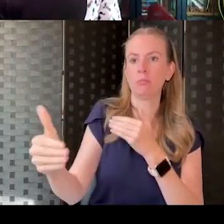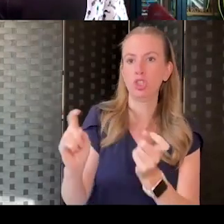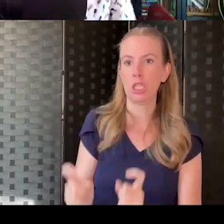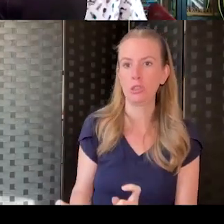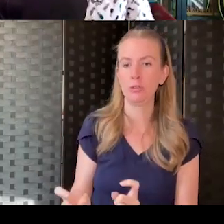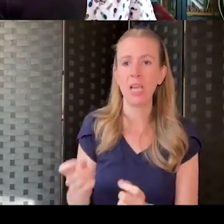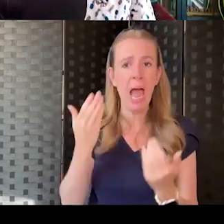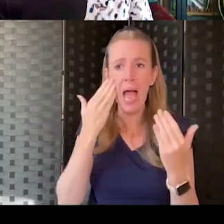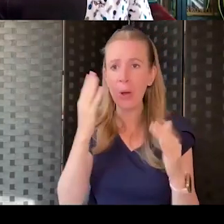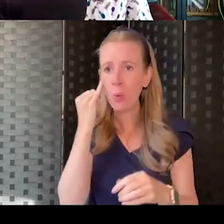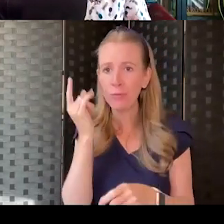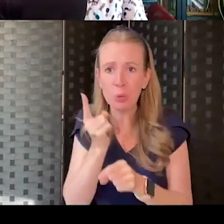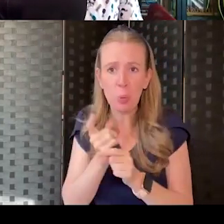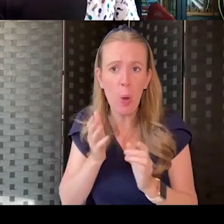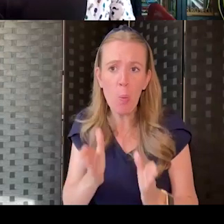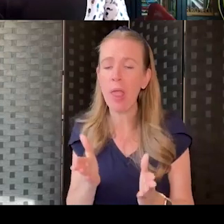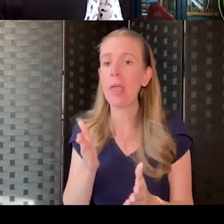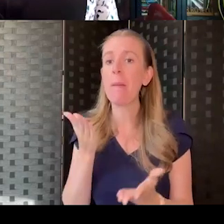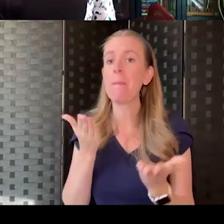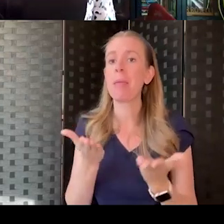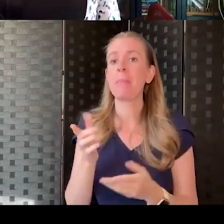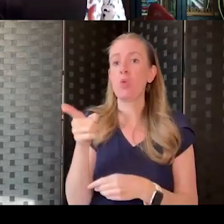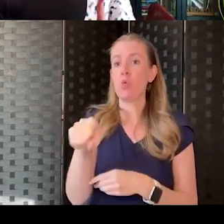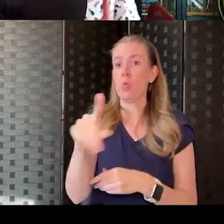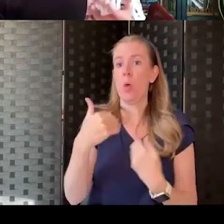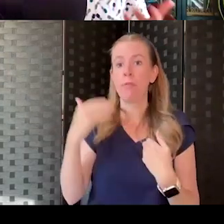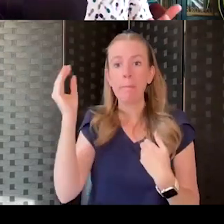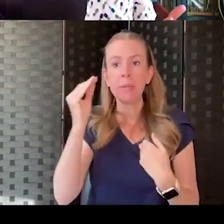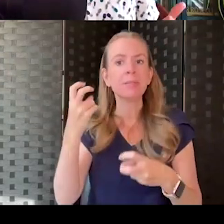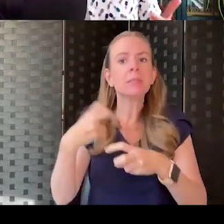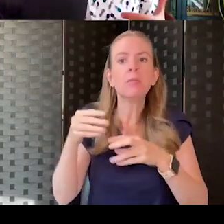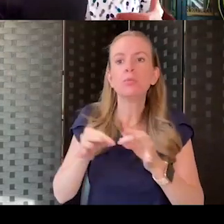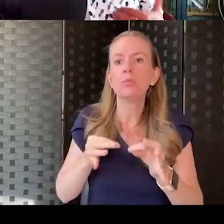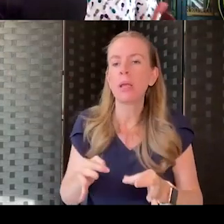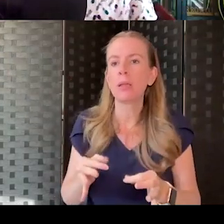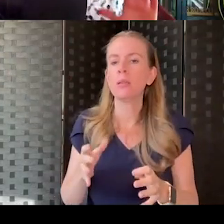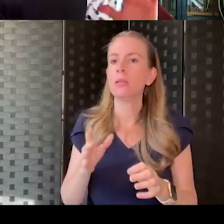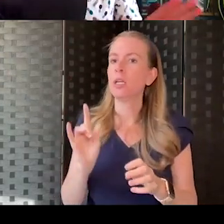way to do it. You may have opinions. It is difficult to explain just with words, which